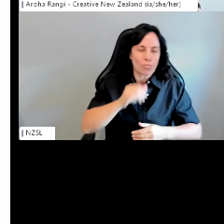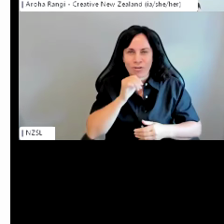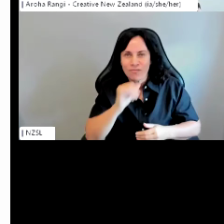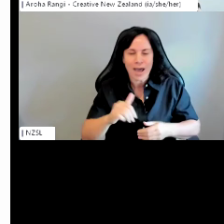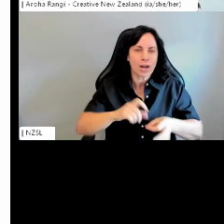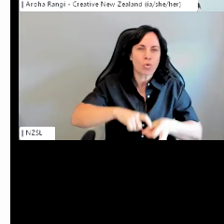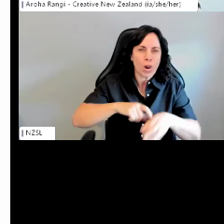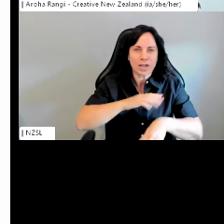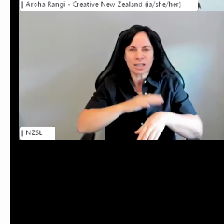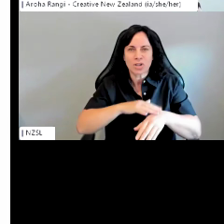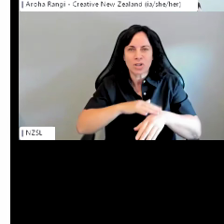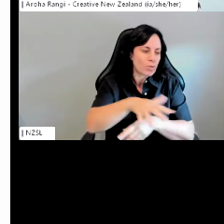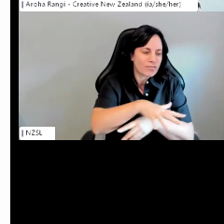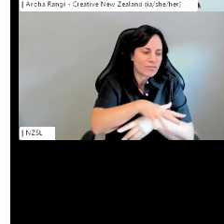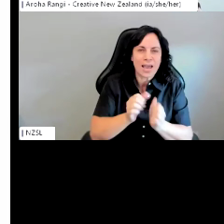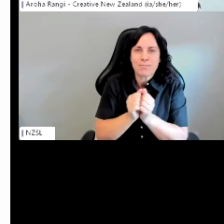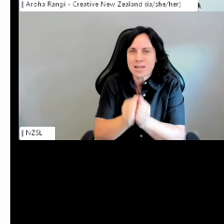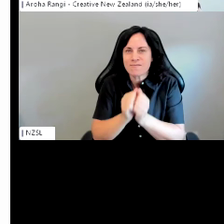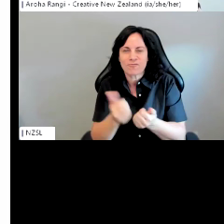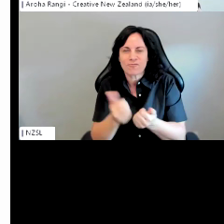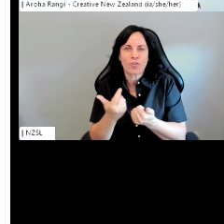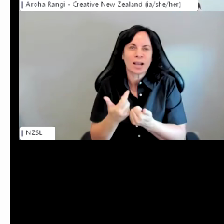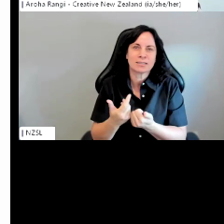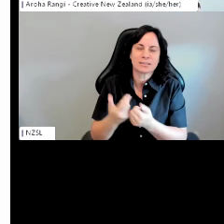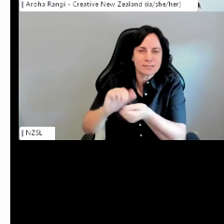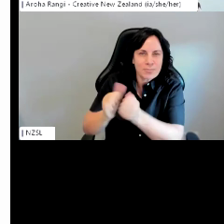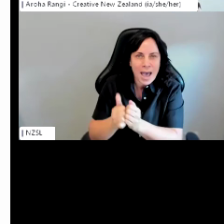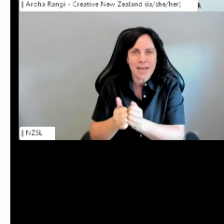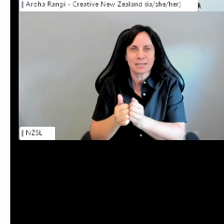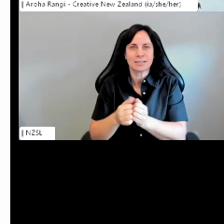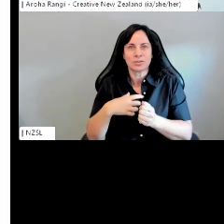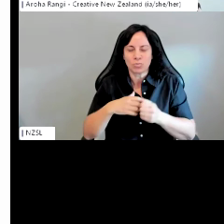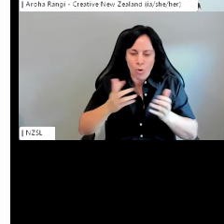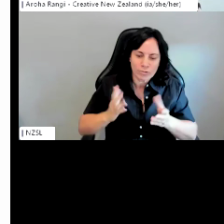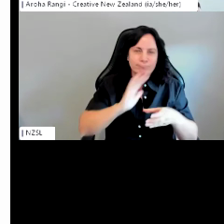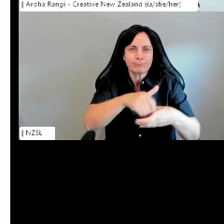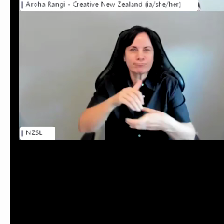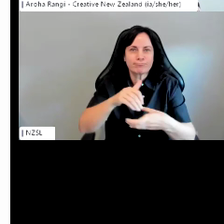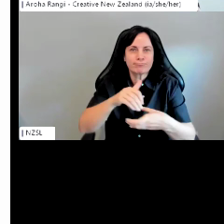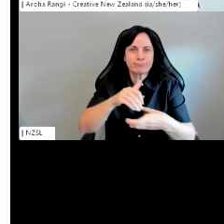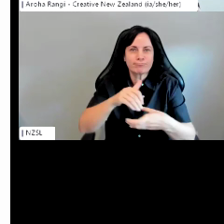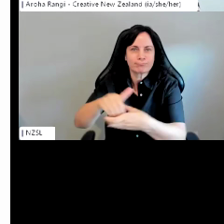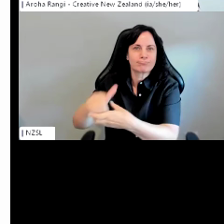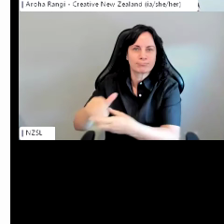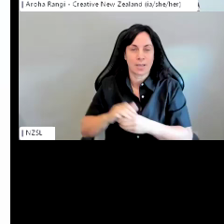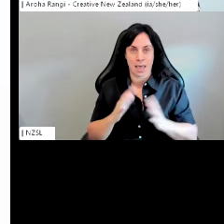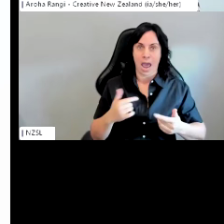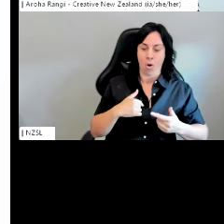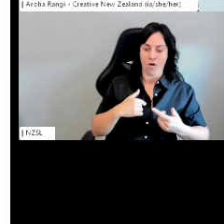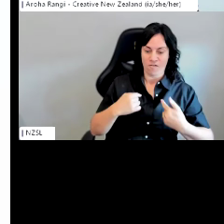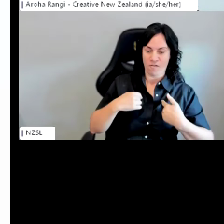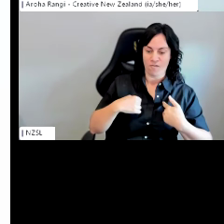family, loved ones. Um, and the offer you're making is an enabler of those shared experiences.